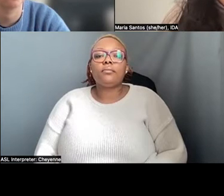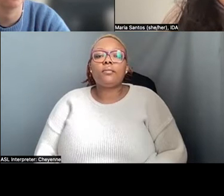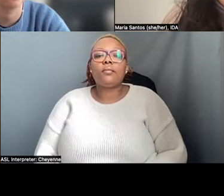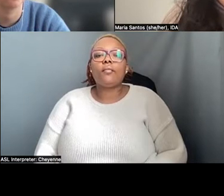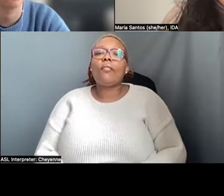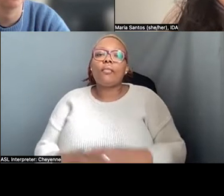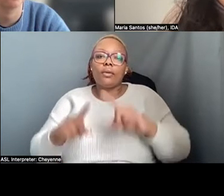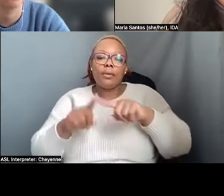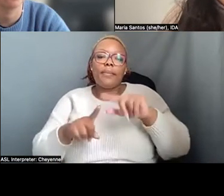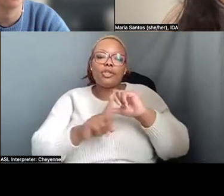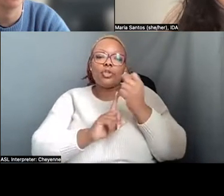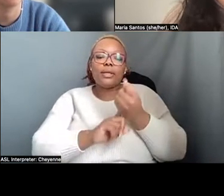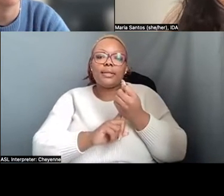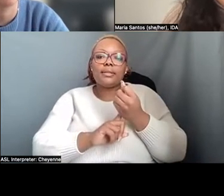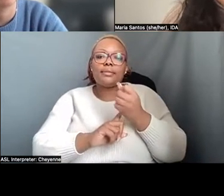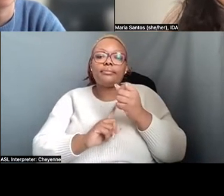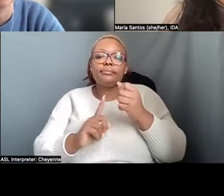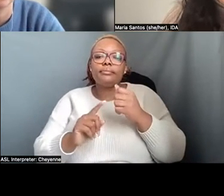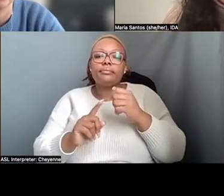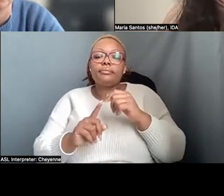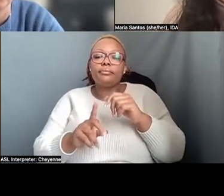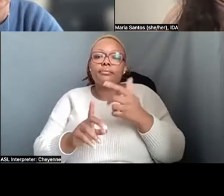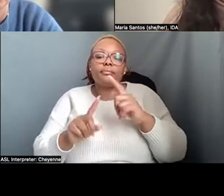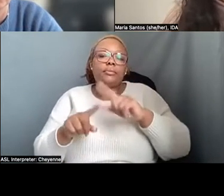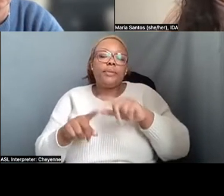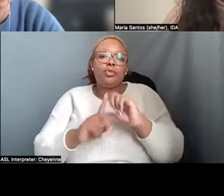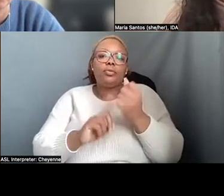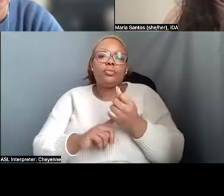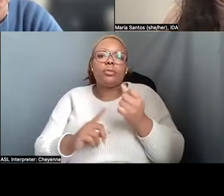It's a case-by-case basis. Yeah.